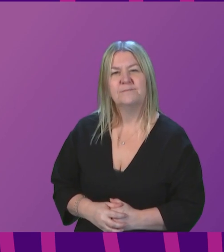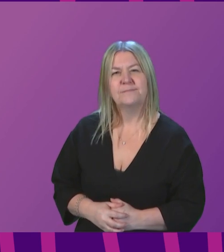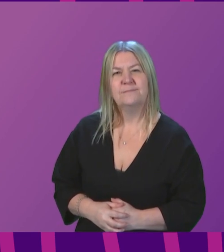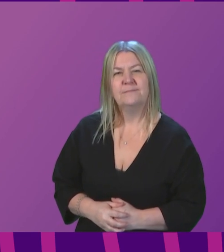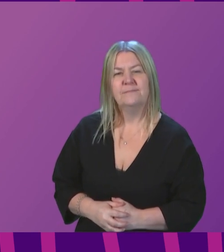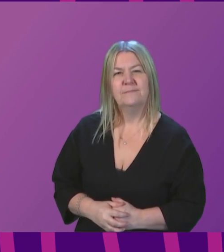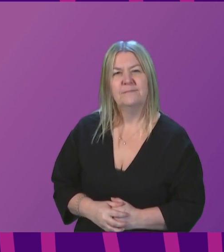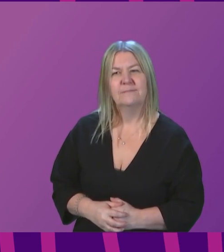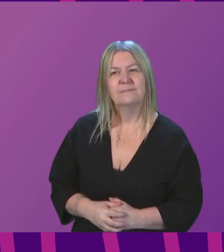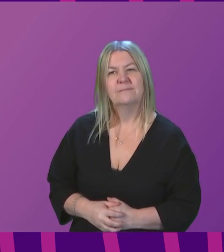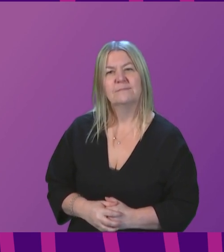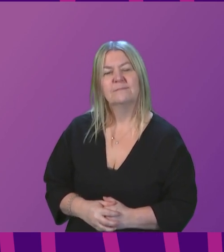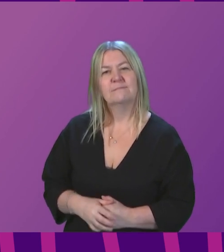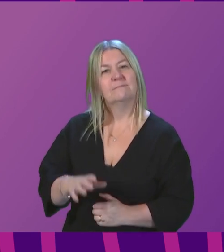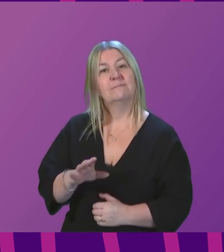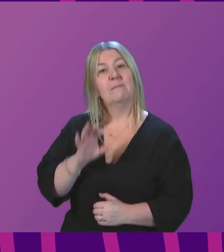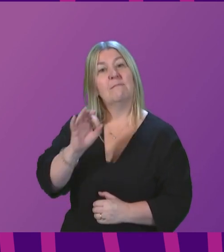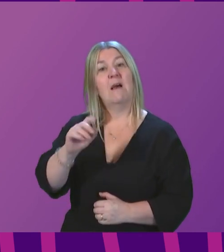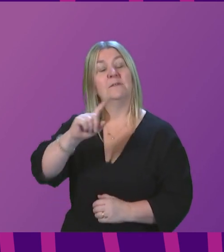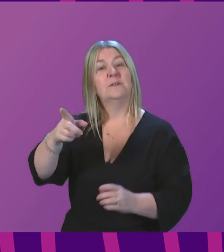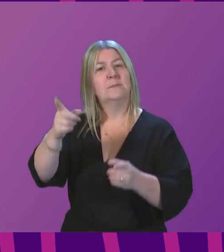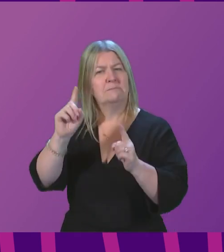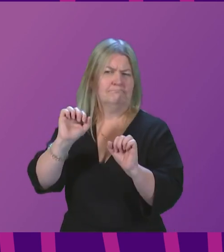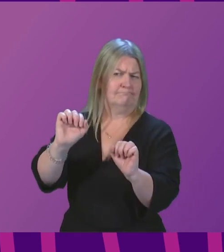To ask the First Minister what the Scottish Government’s response is to Public Health